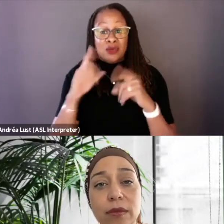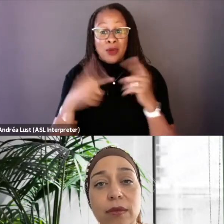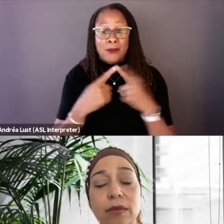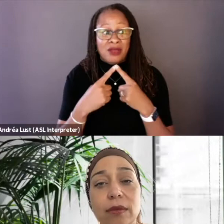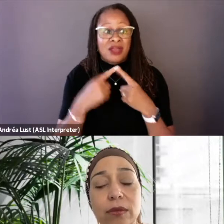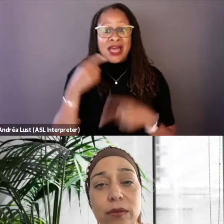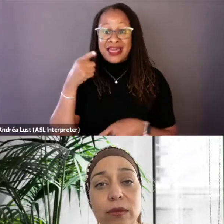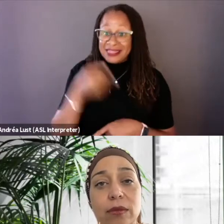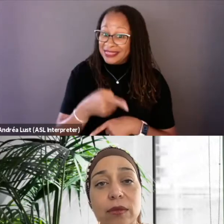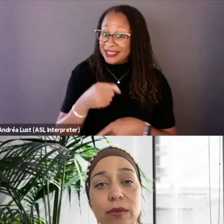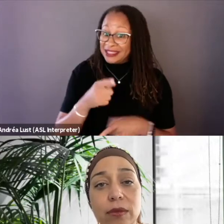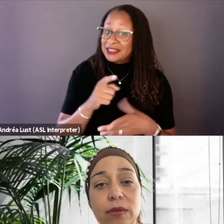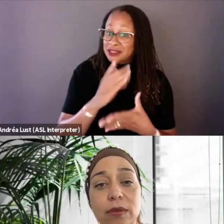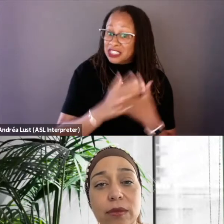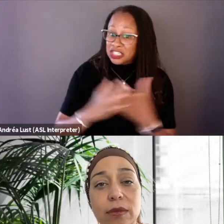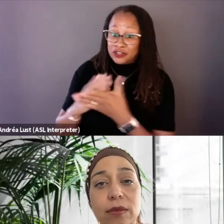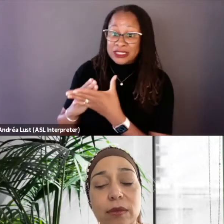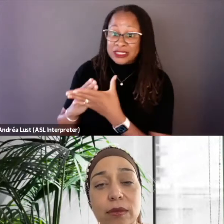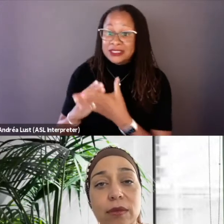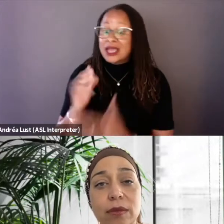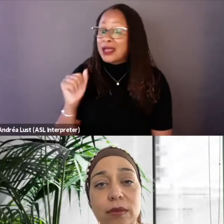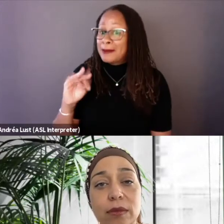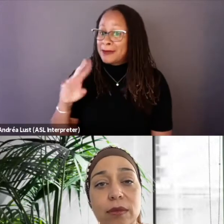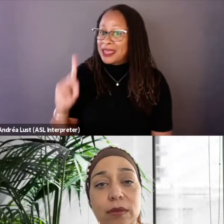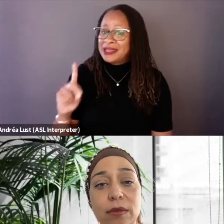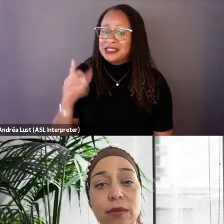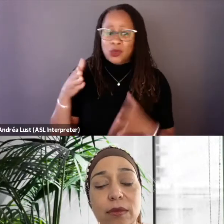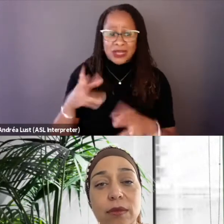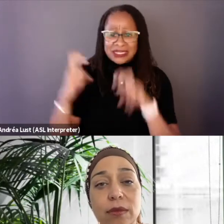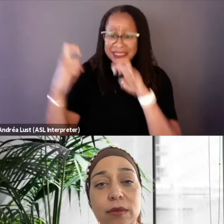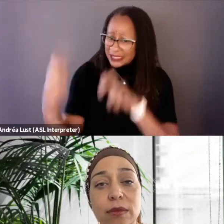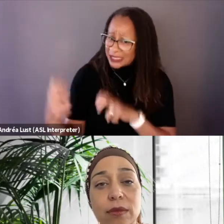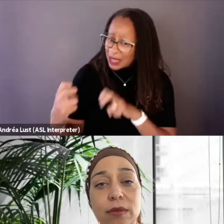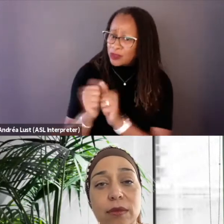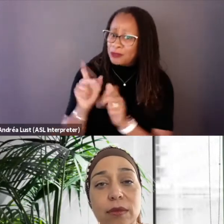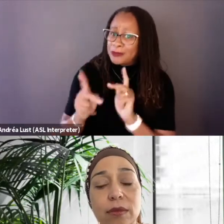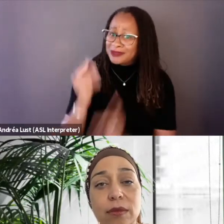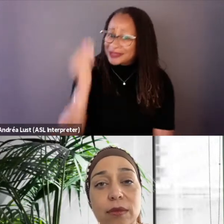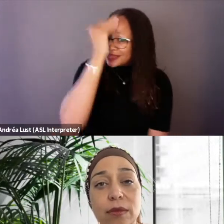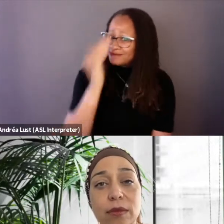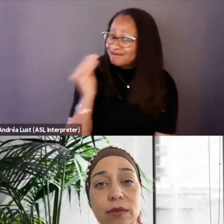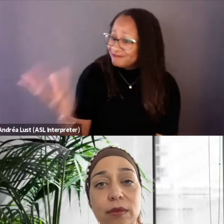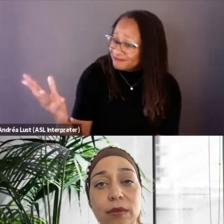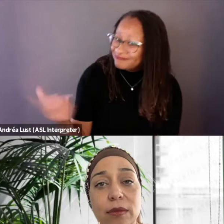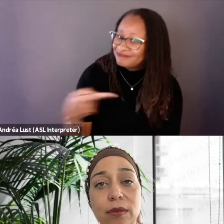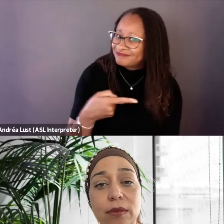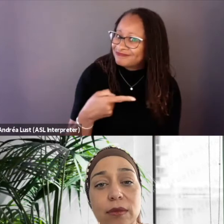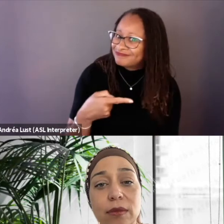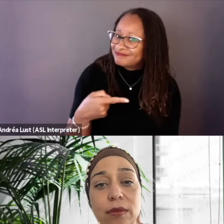is it's sort of a way of sitting people down and saying, Hey, you know, there are some areas of life